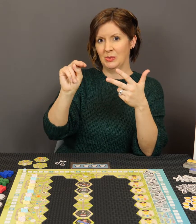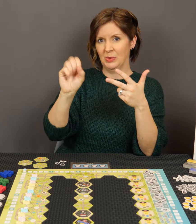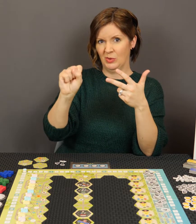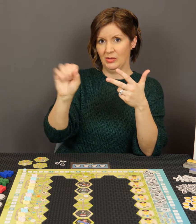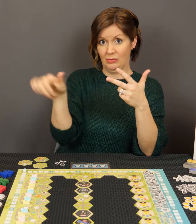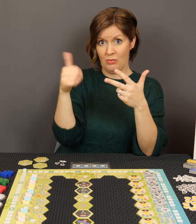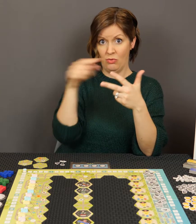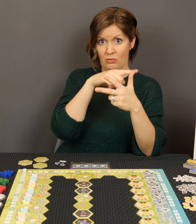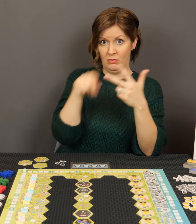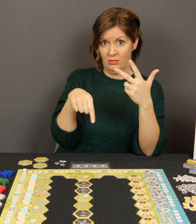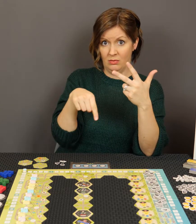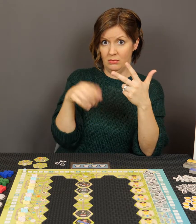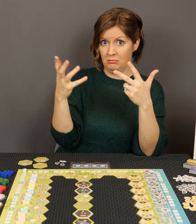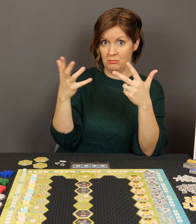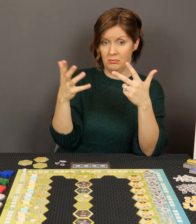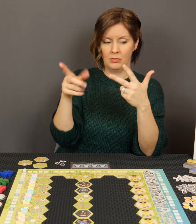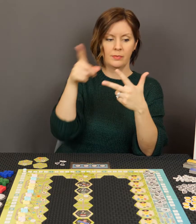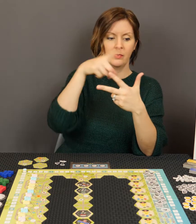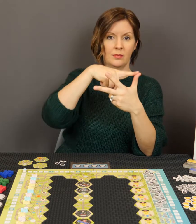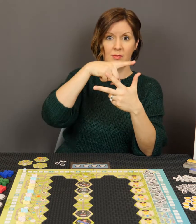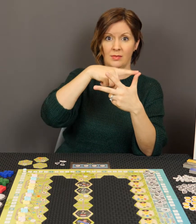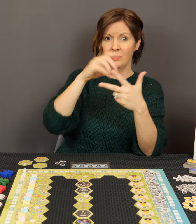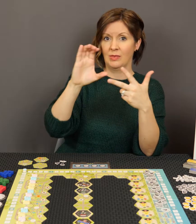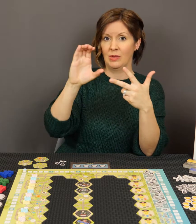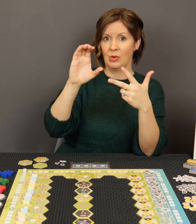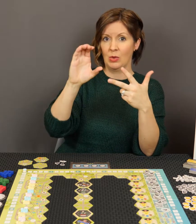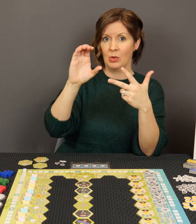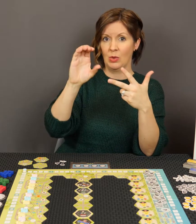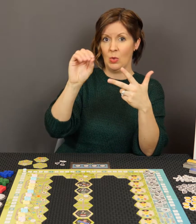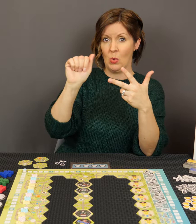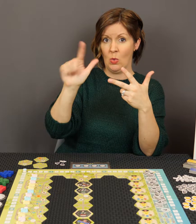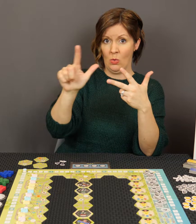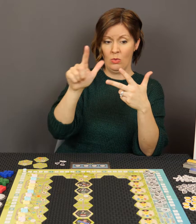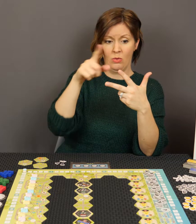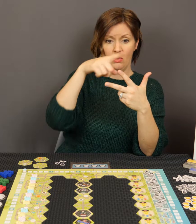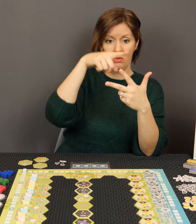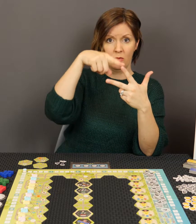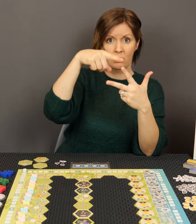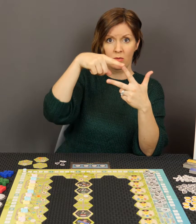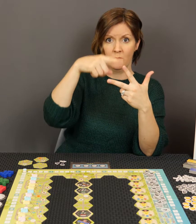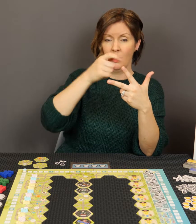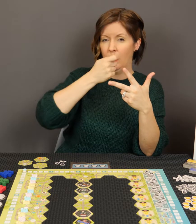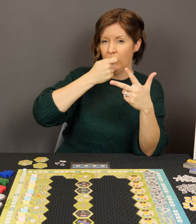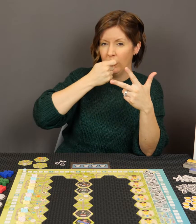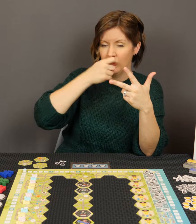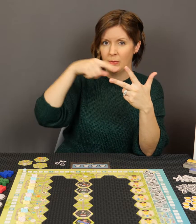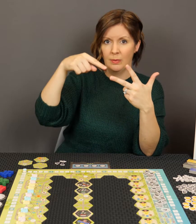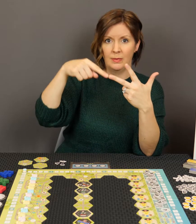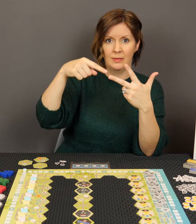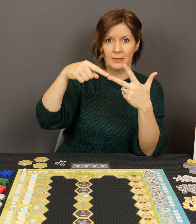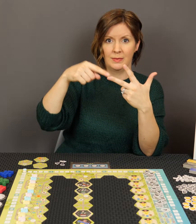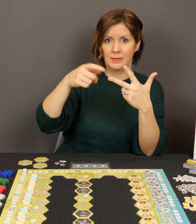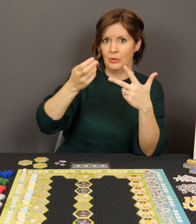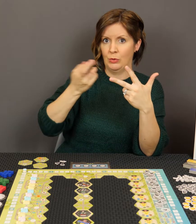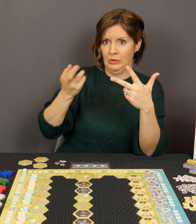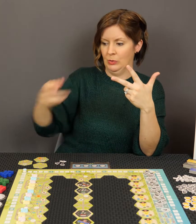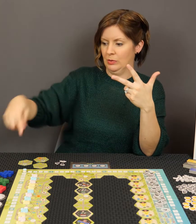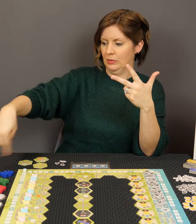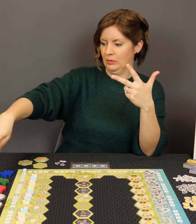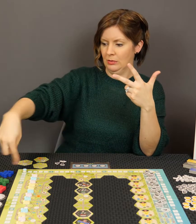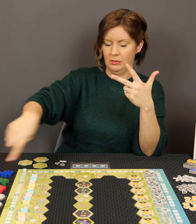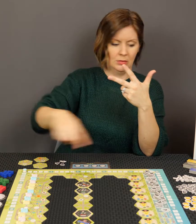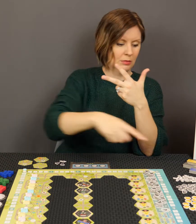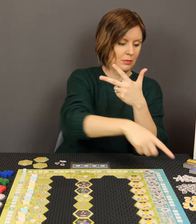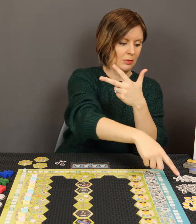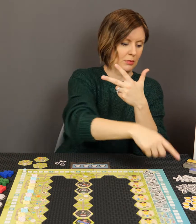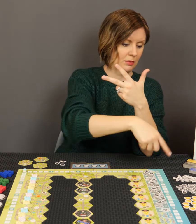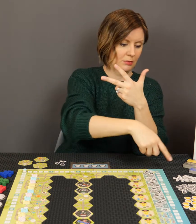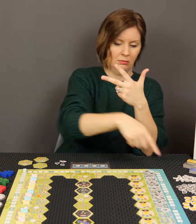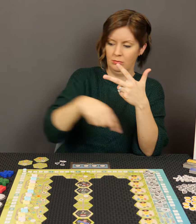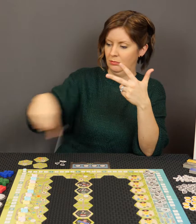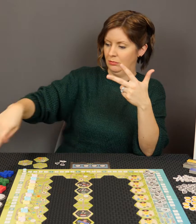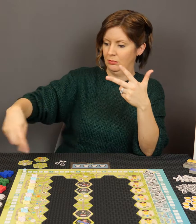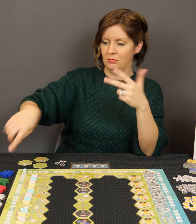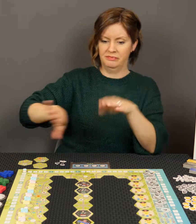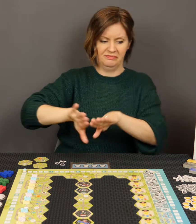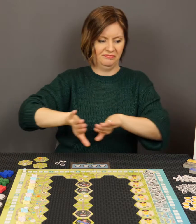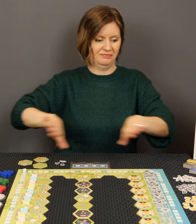The other 3 tokens, which are coal, whistles, and the resources, just set those aside,